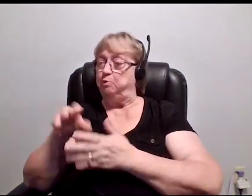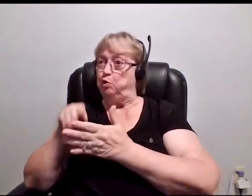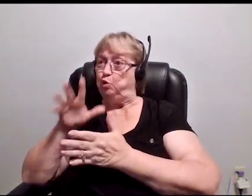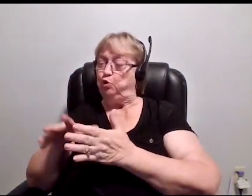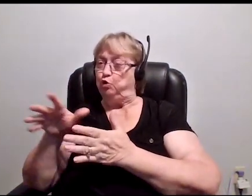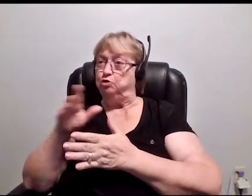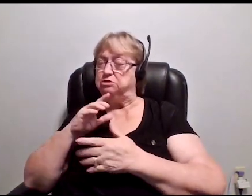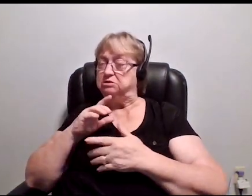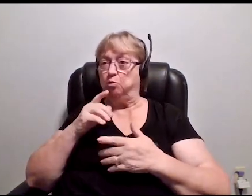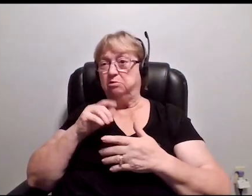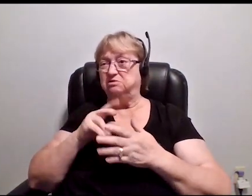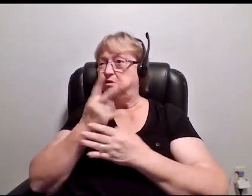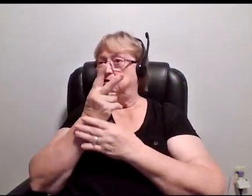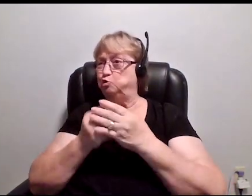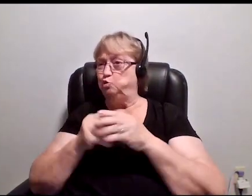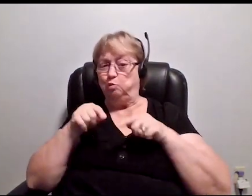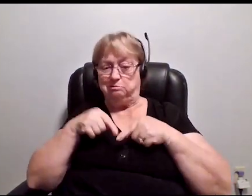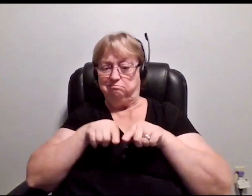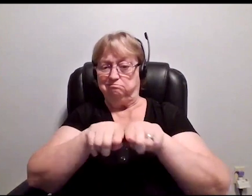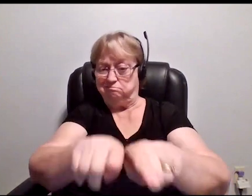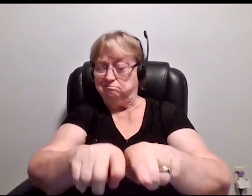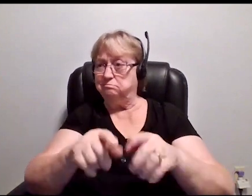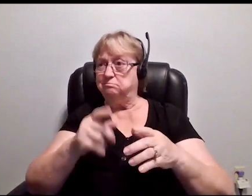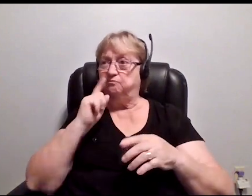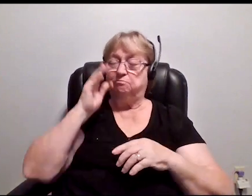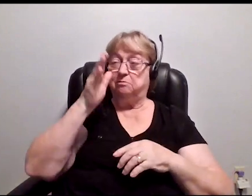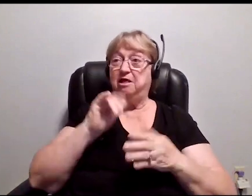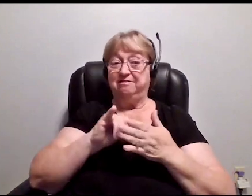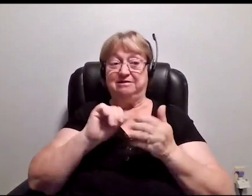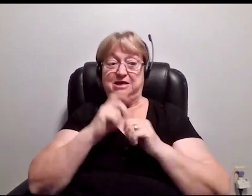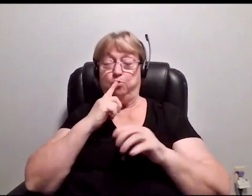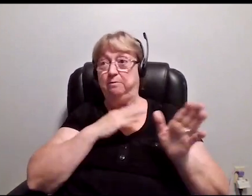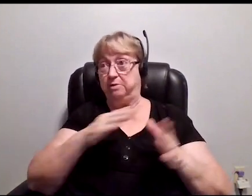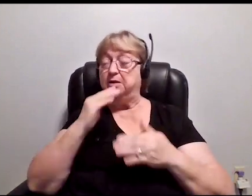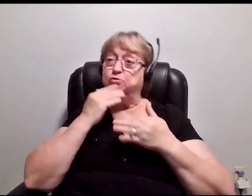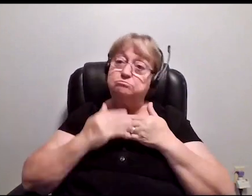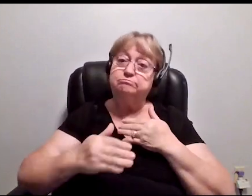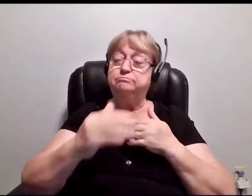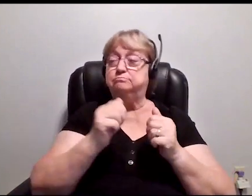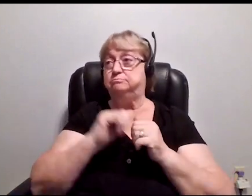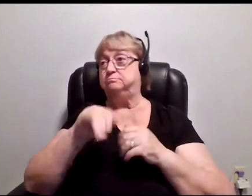to do moving forward. That's one of the established ways that we plan to move forward with this data, but, please,